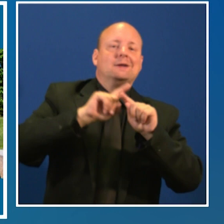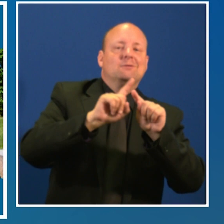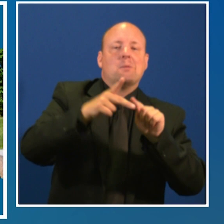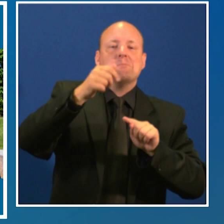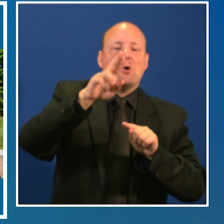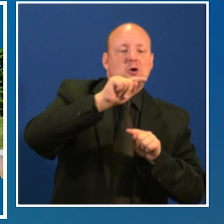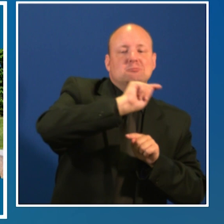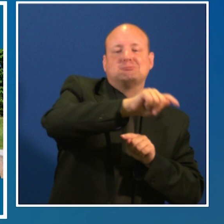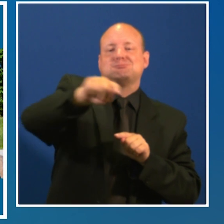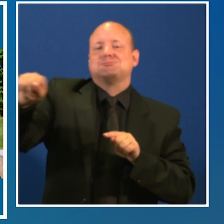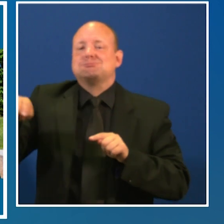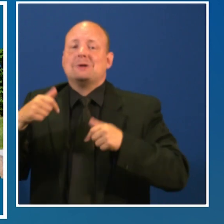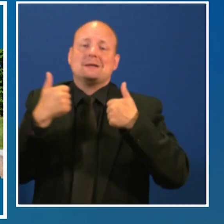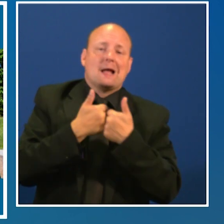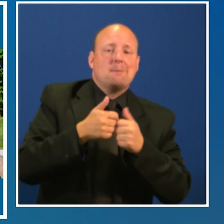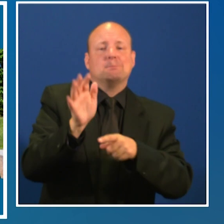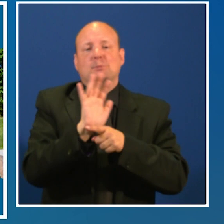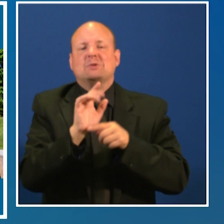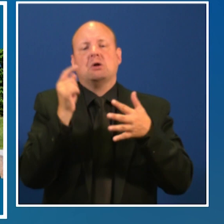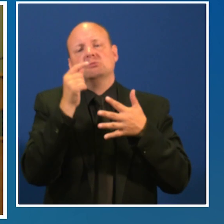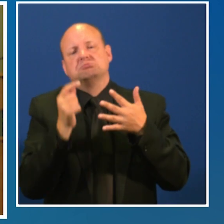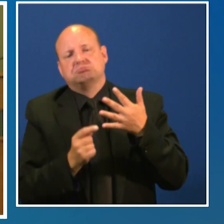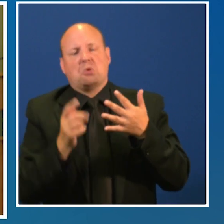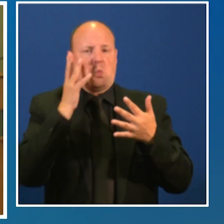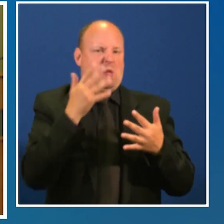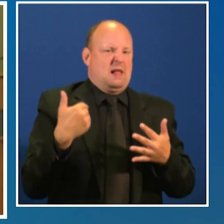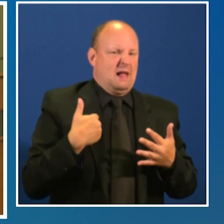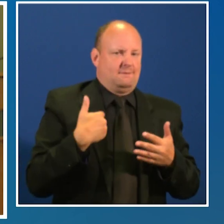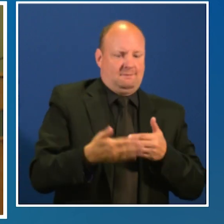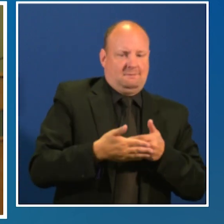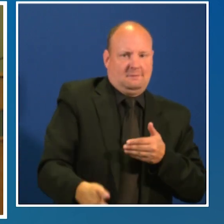excited to announce the addition to the popular Esther Short Park